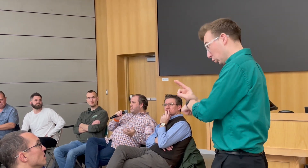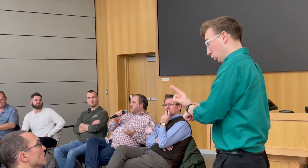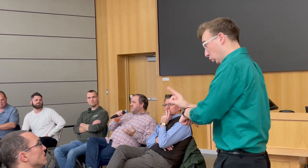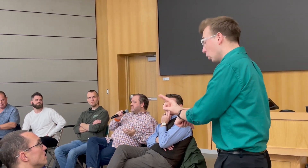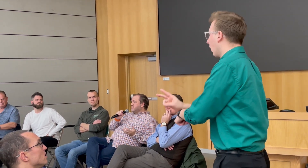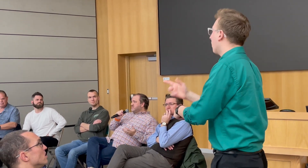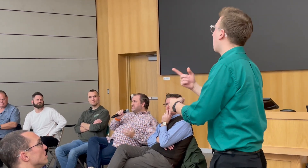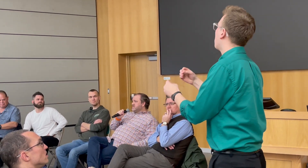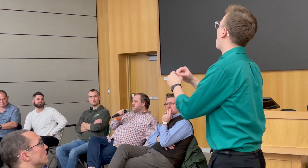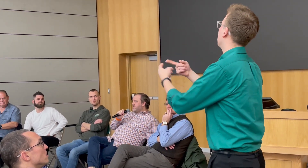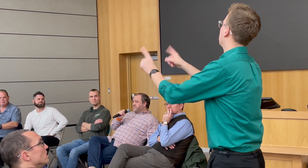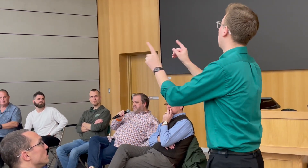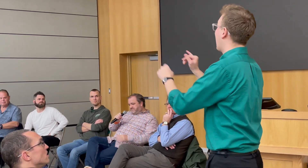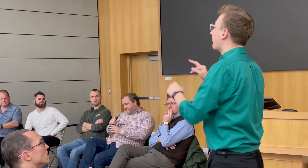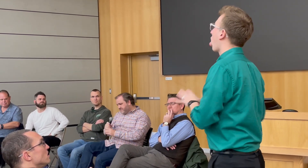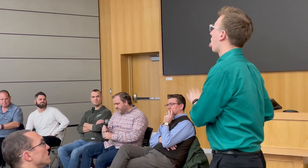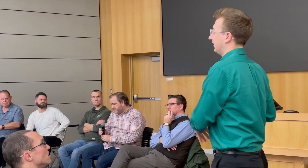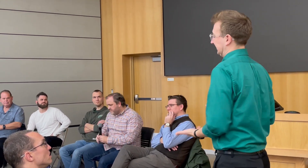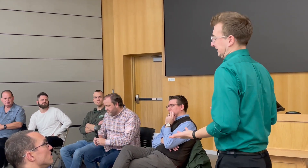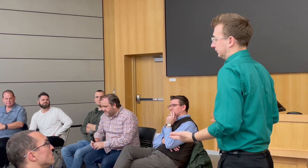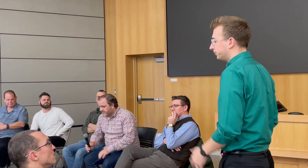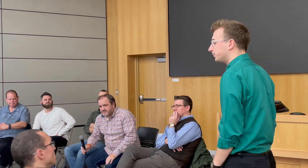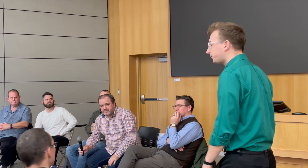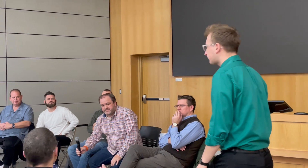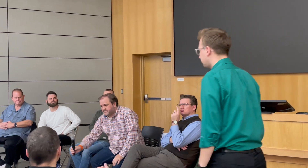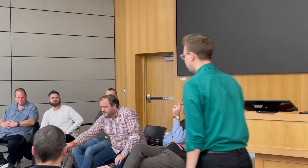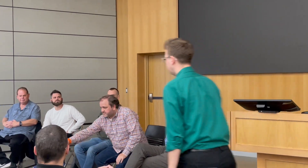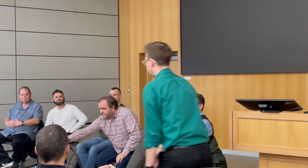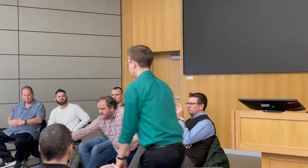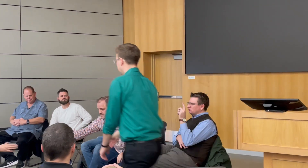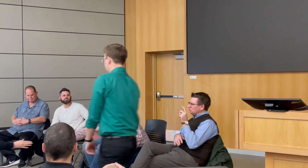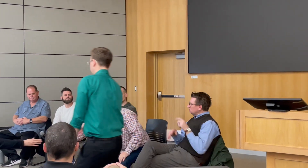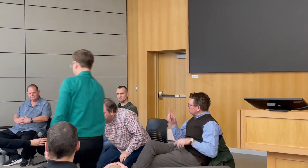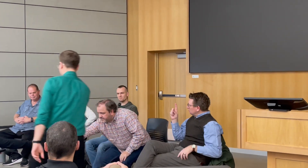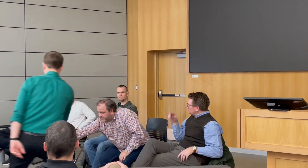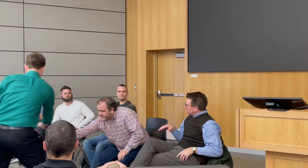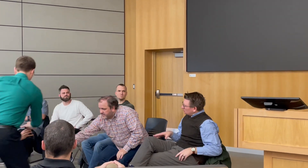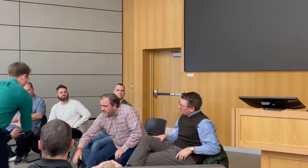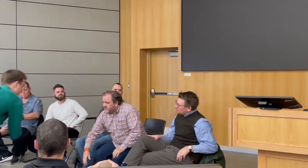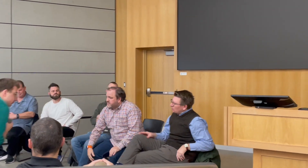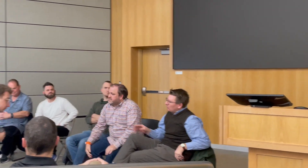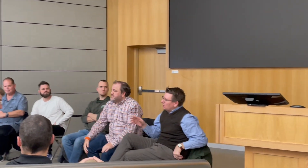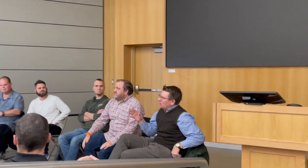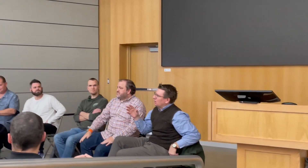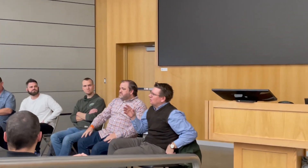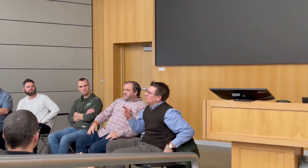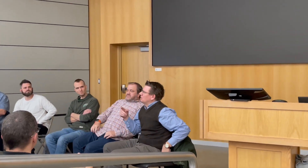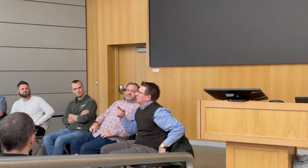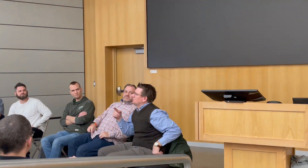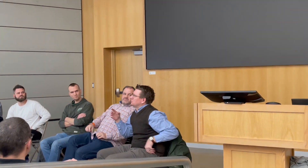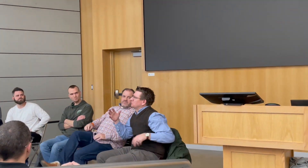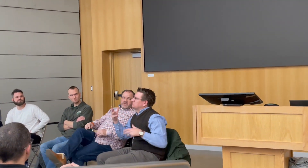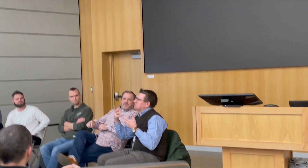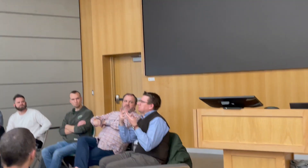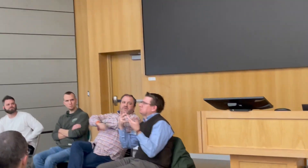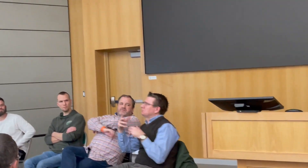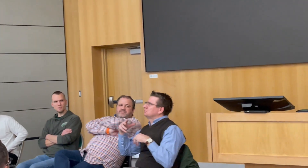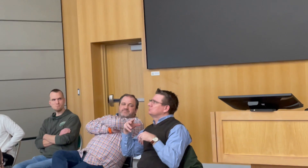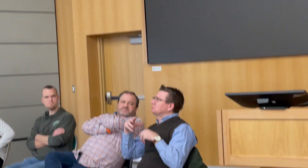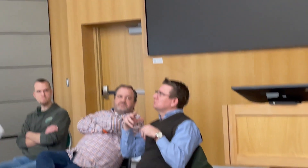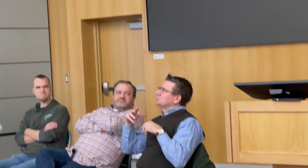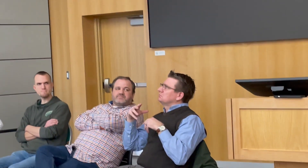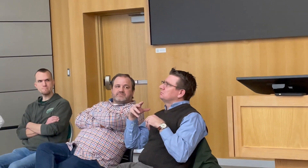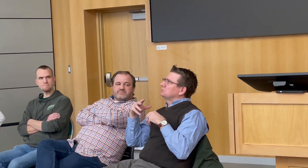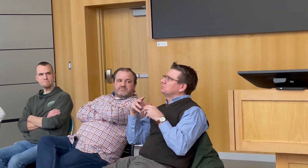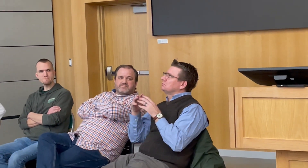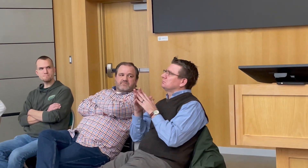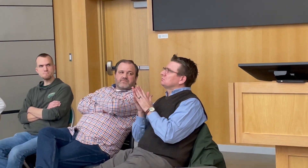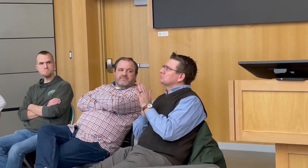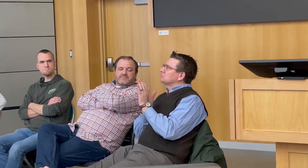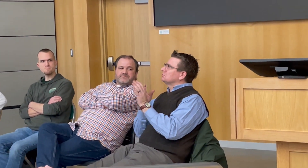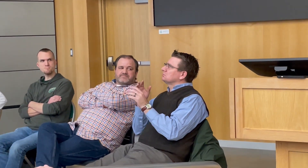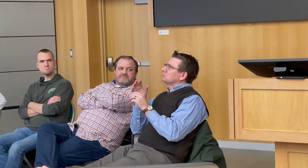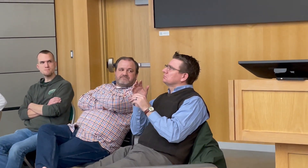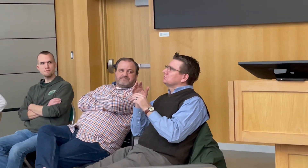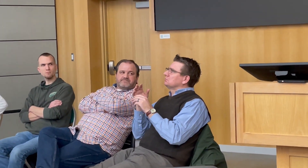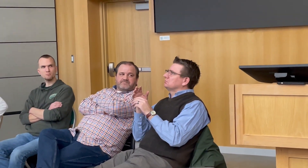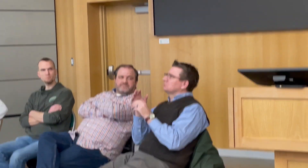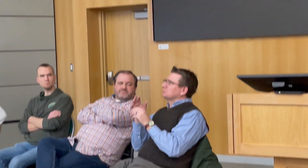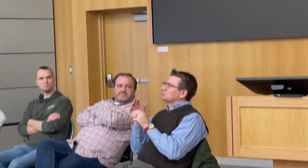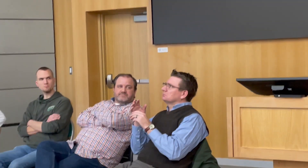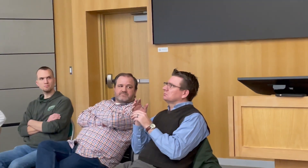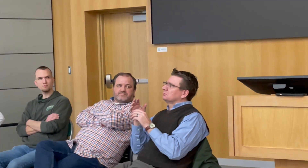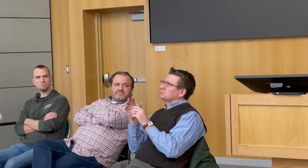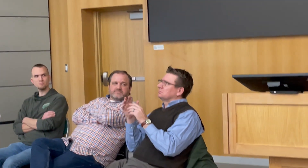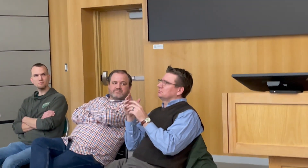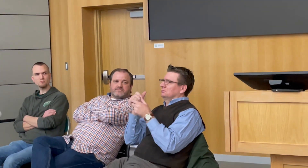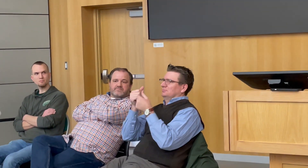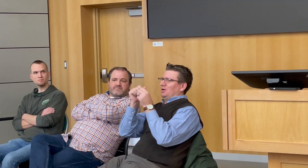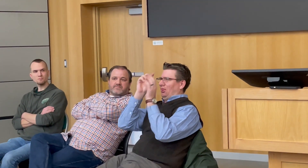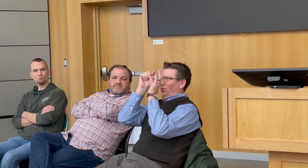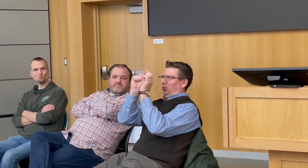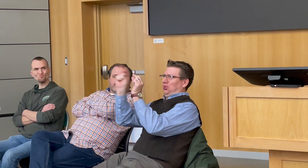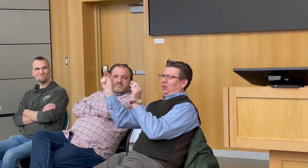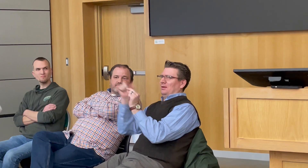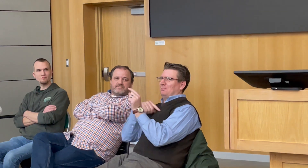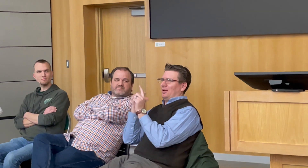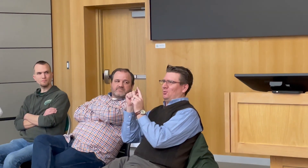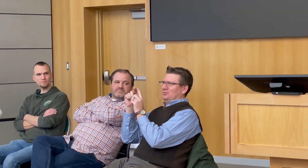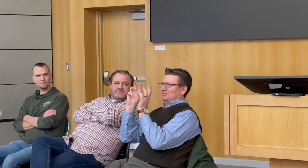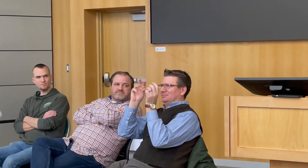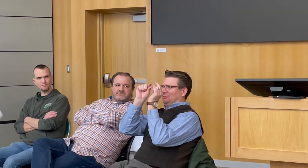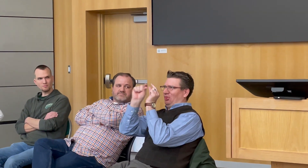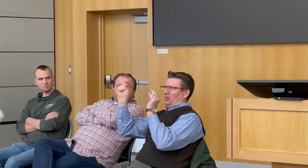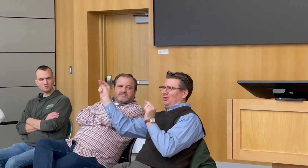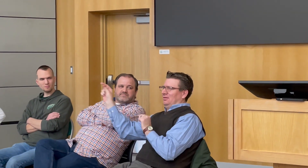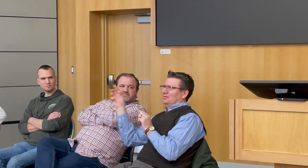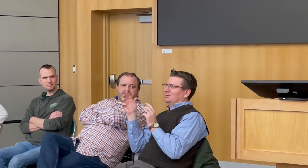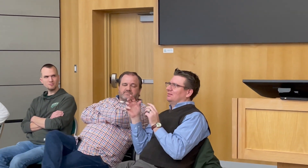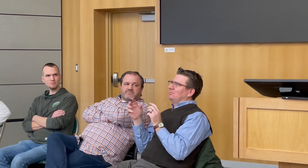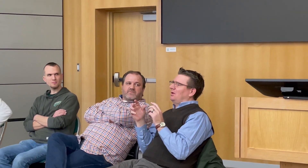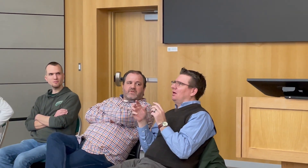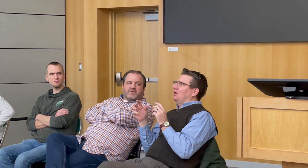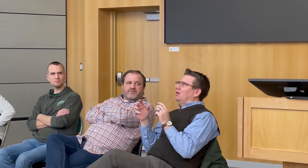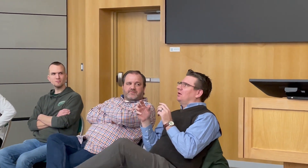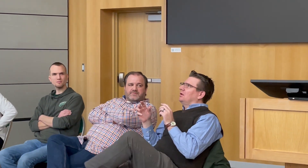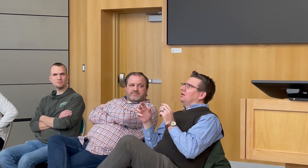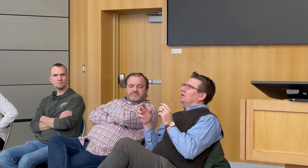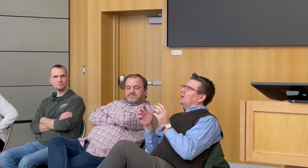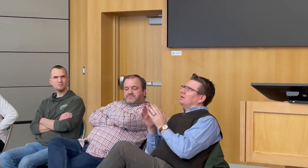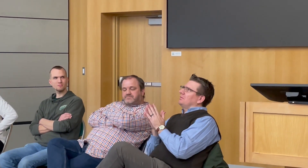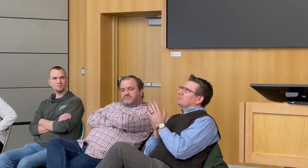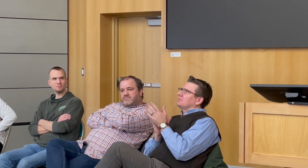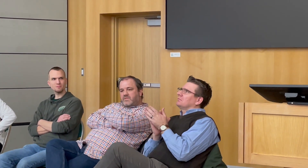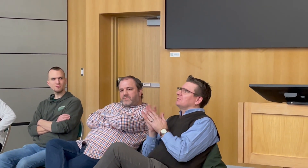tool sorry I'm trying to figure out what I want to say so I'm taking a for a second to formulate